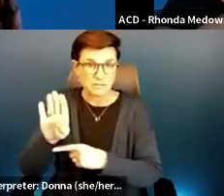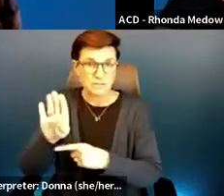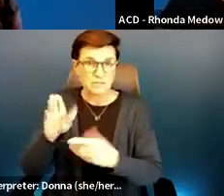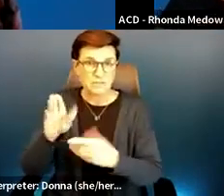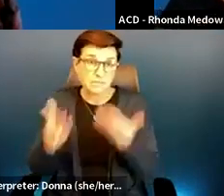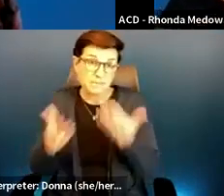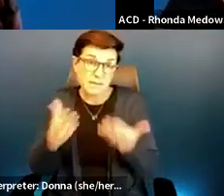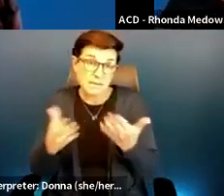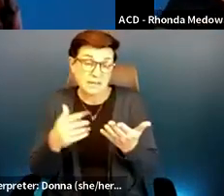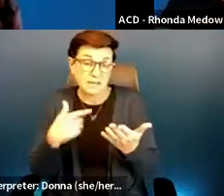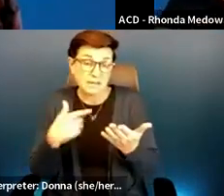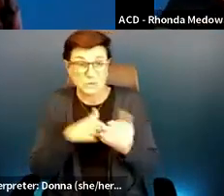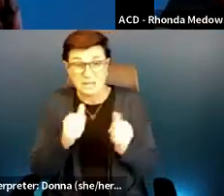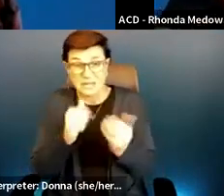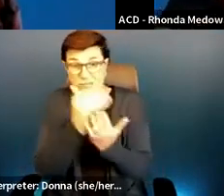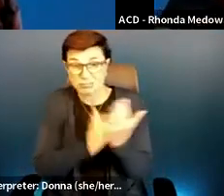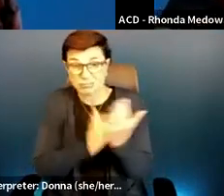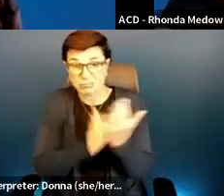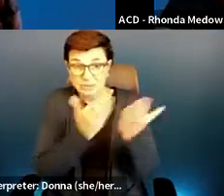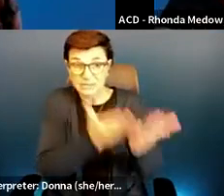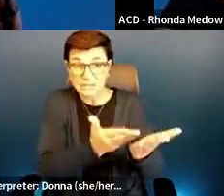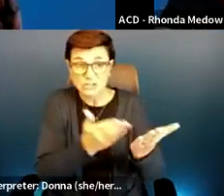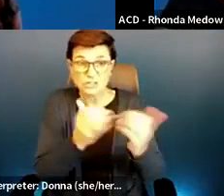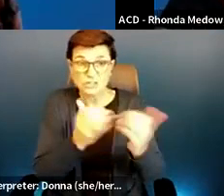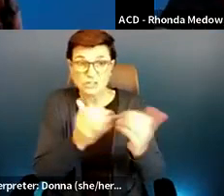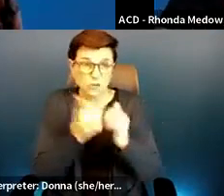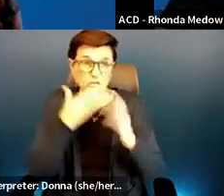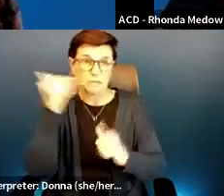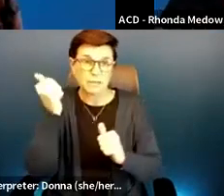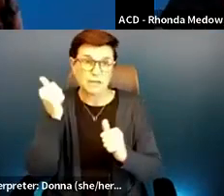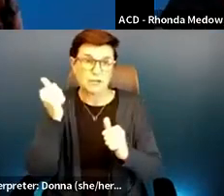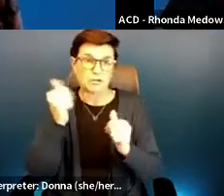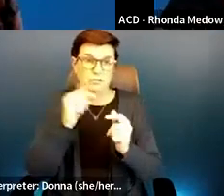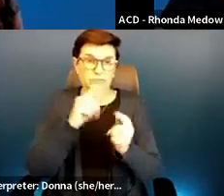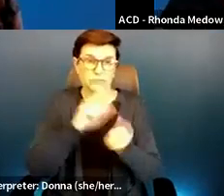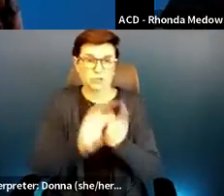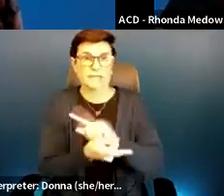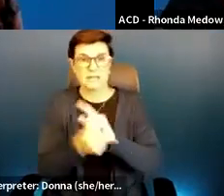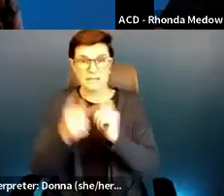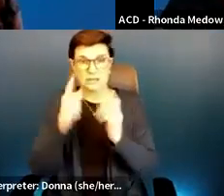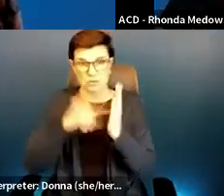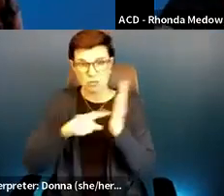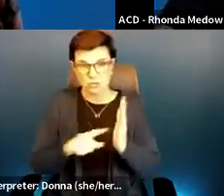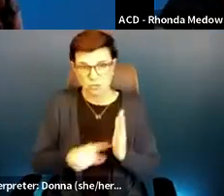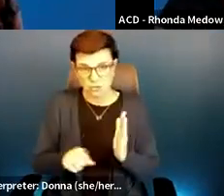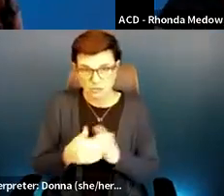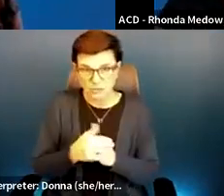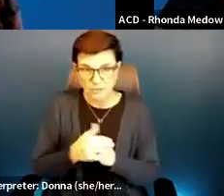so much within the -- it was not part of why we felt the test failed. It wasn't a translation issue,